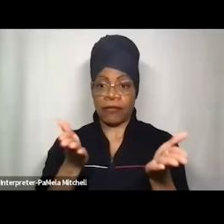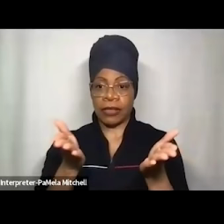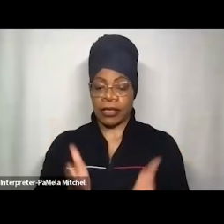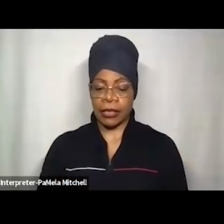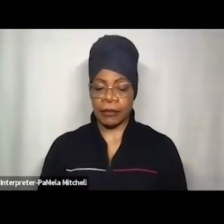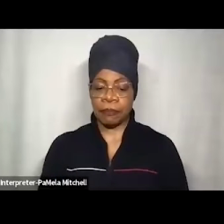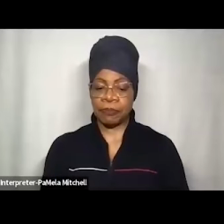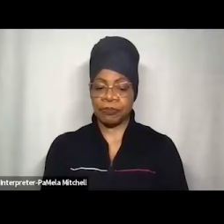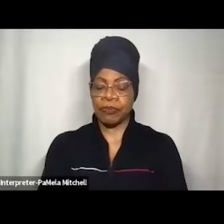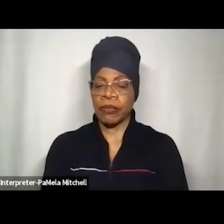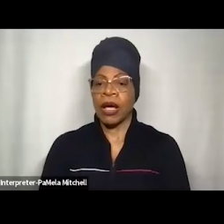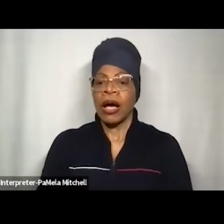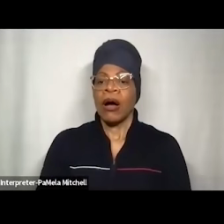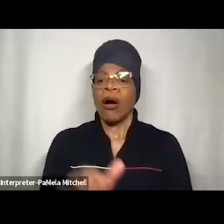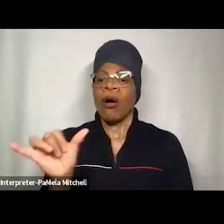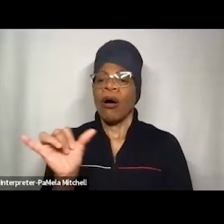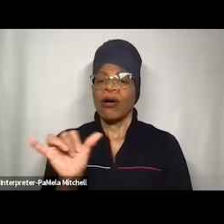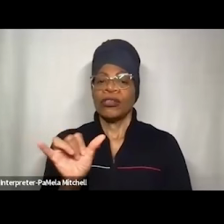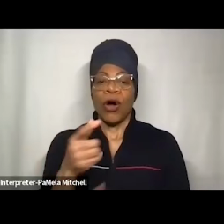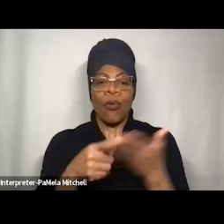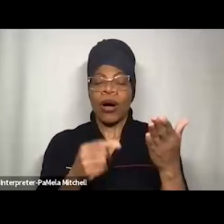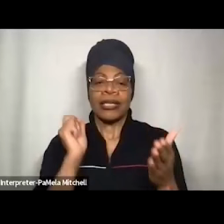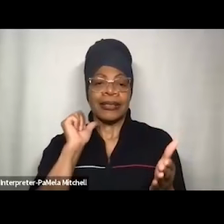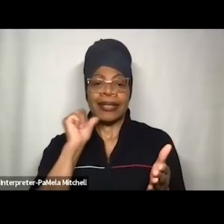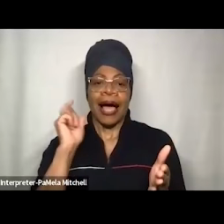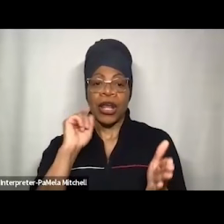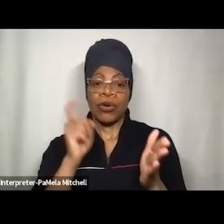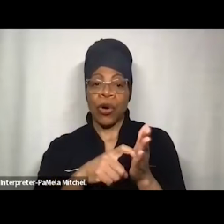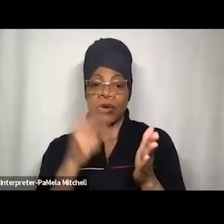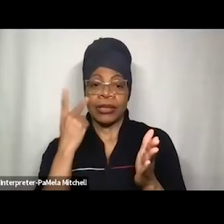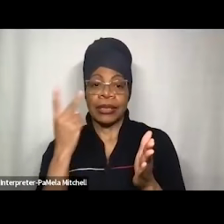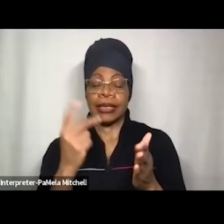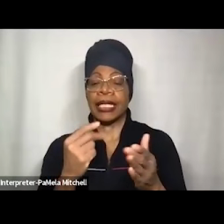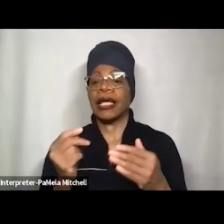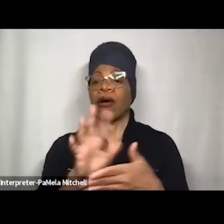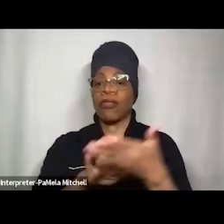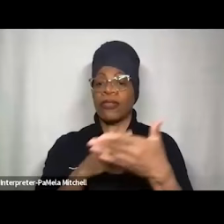The other thing I'll mention that's really not on this graph is that screening and assessment during the reentry process